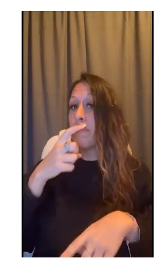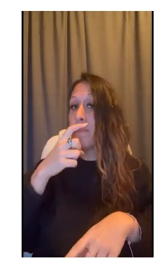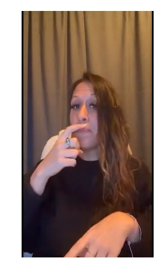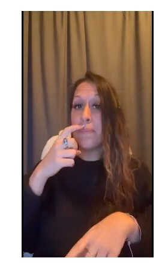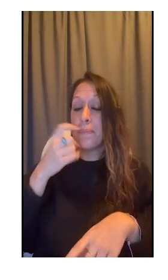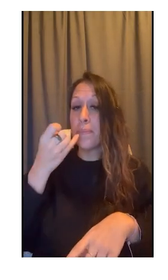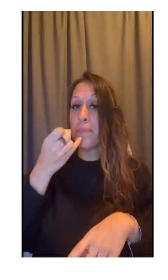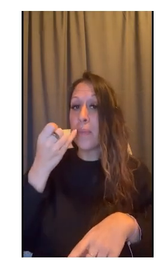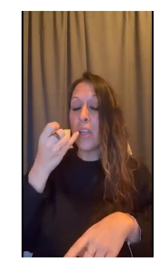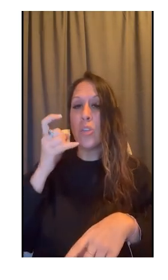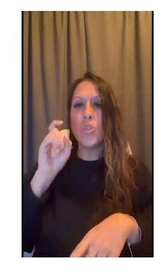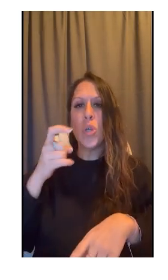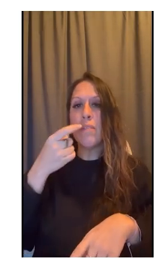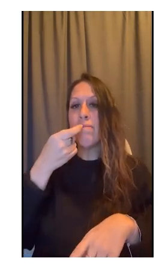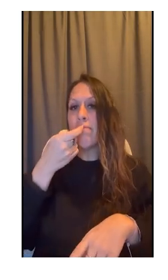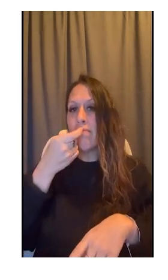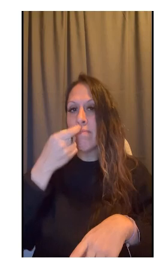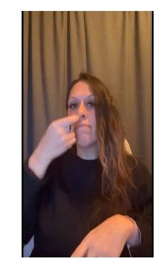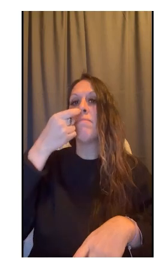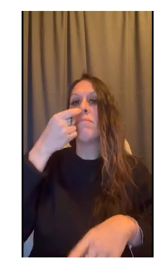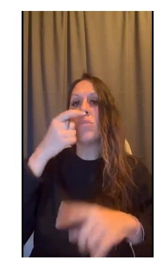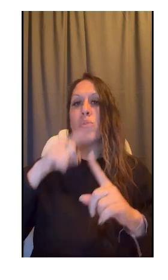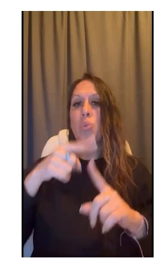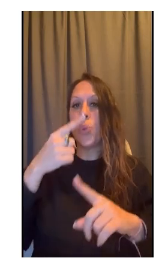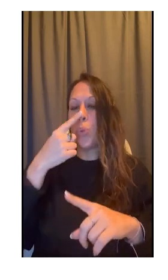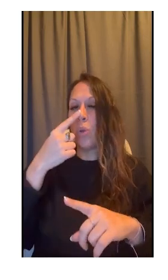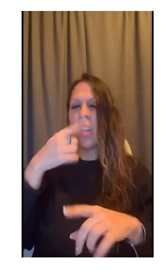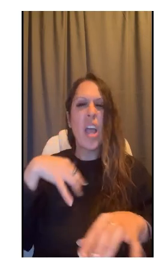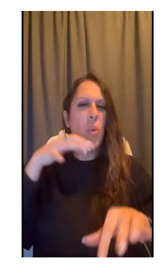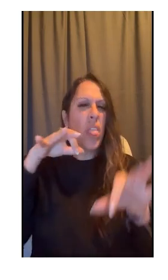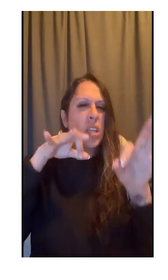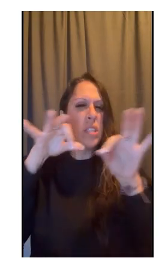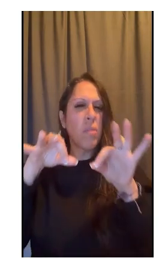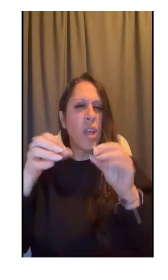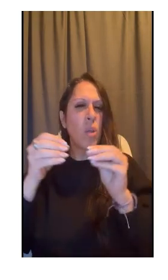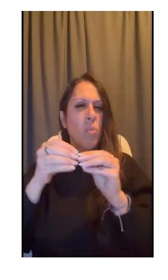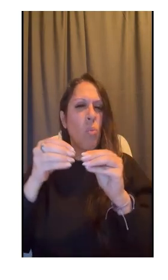frenulum doesn't flex up to the nose, and I'll explain that more in the next slide.